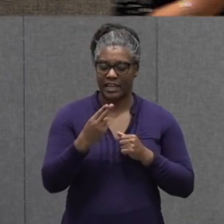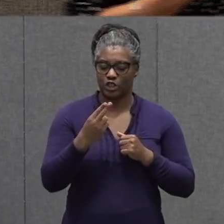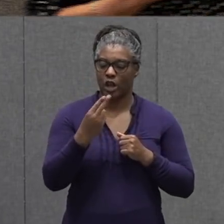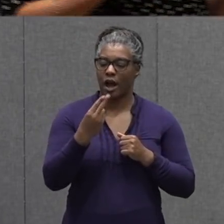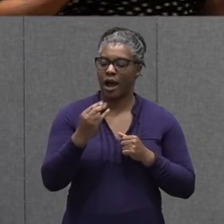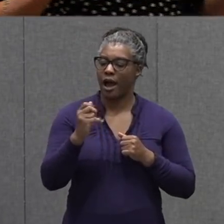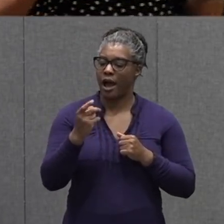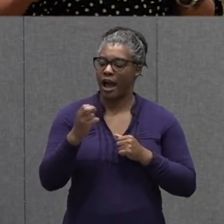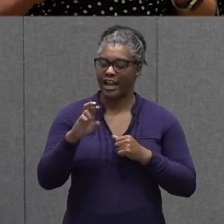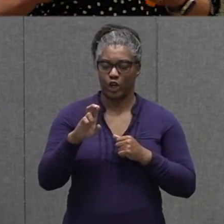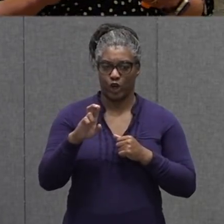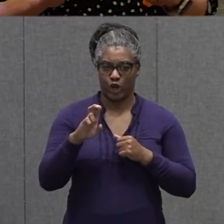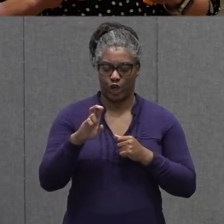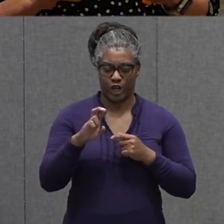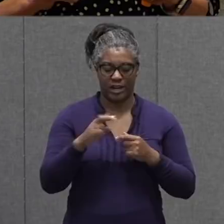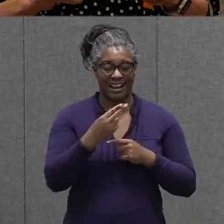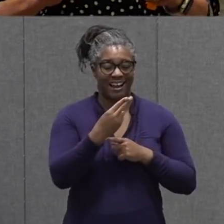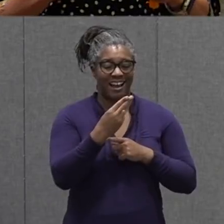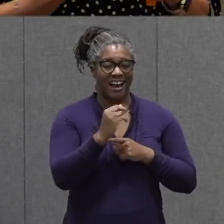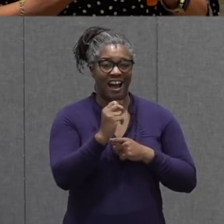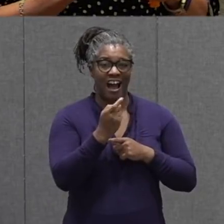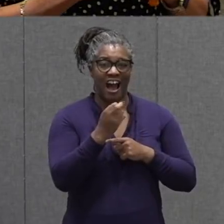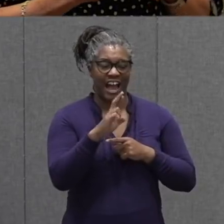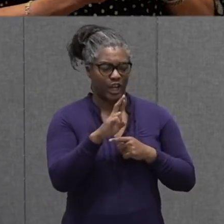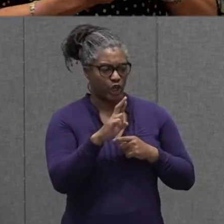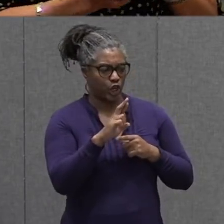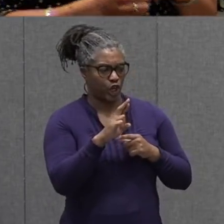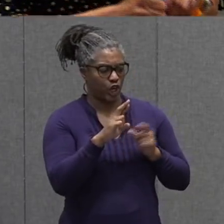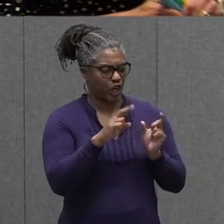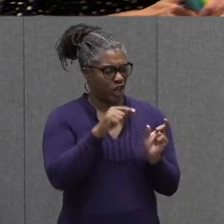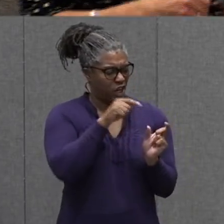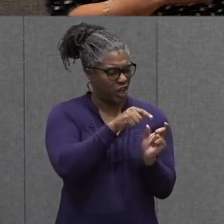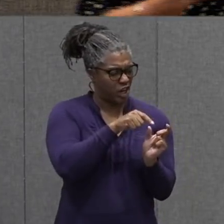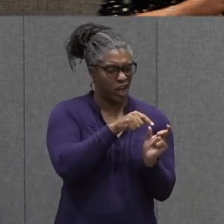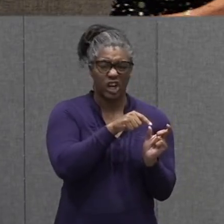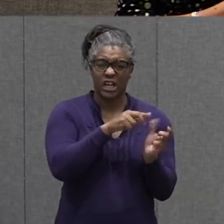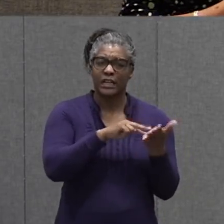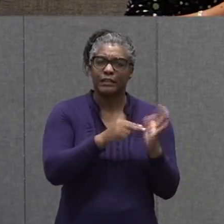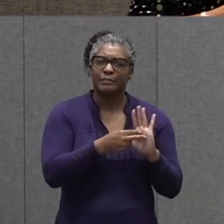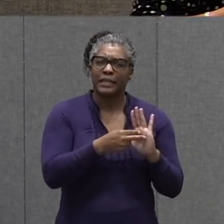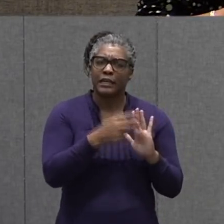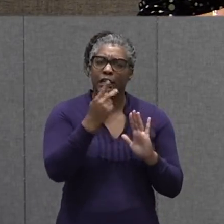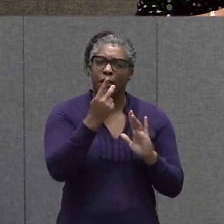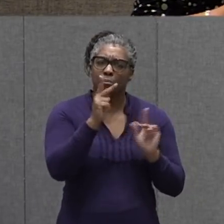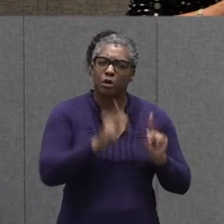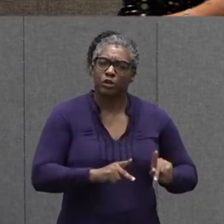What's a hitch? Hmm, that might be something.